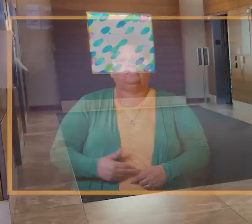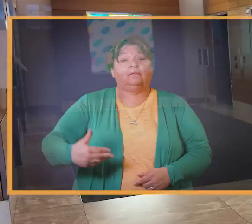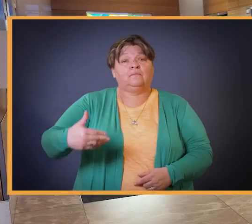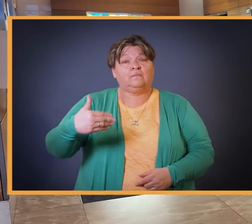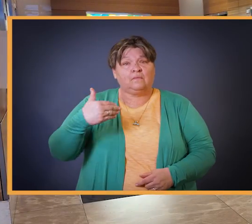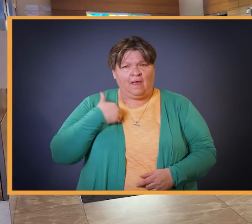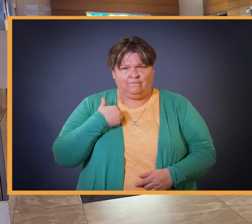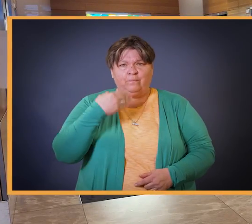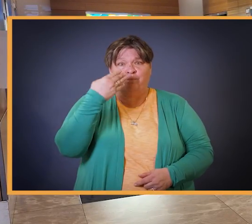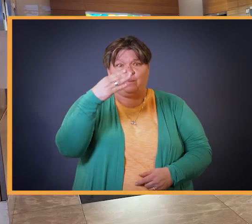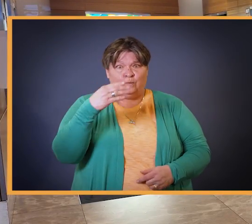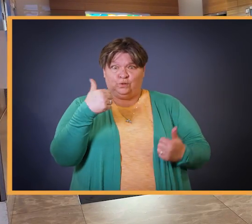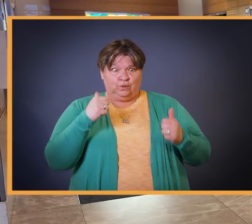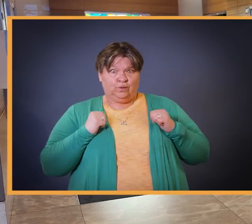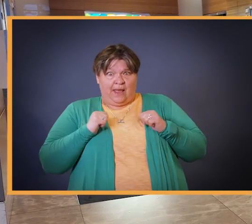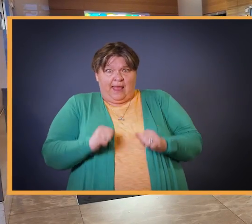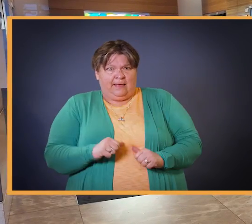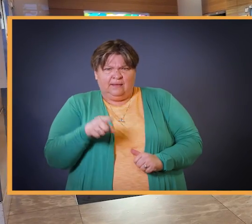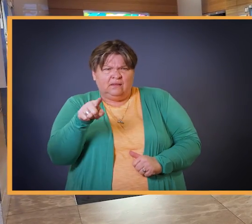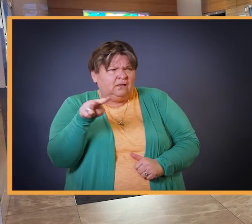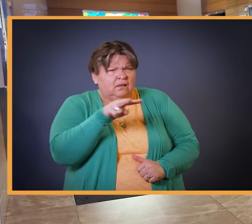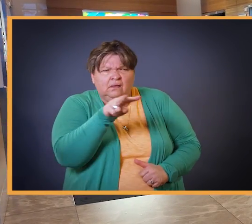Look for volunteers wearing blue vests.